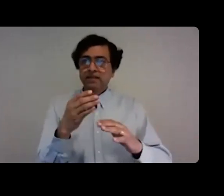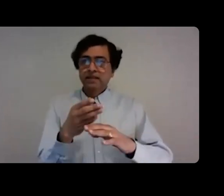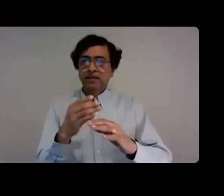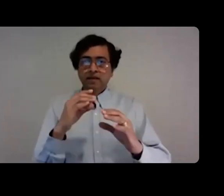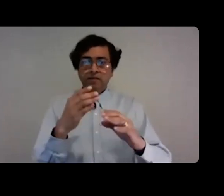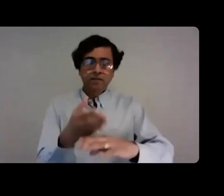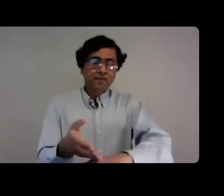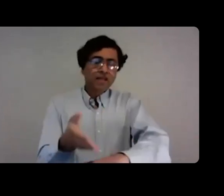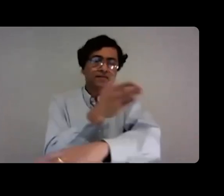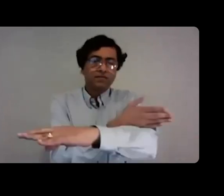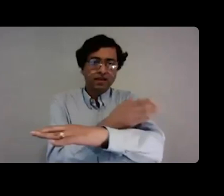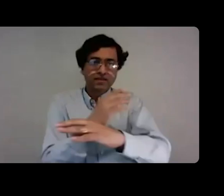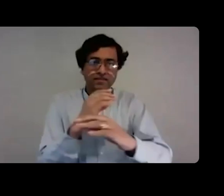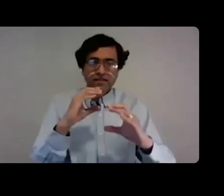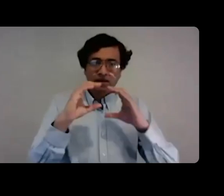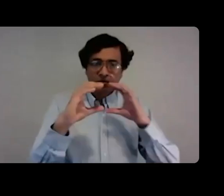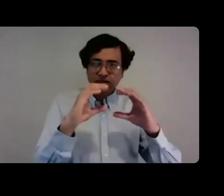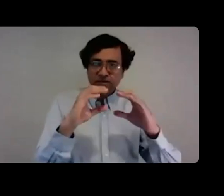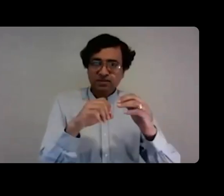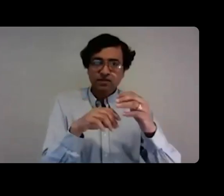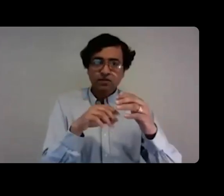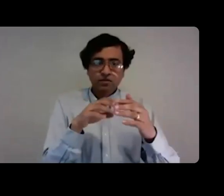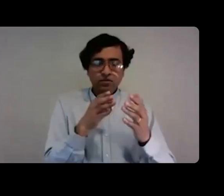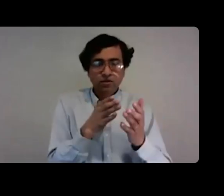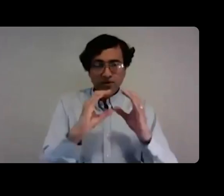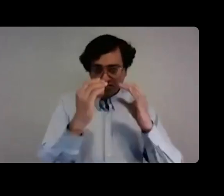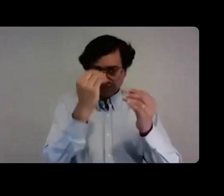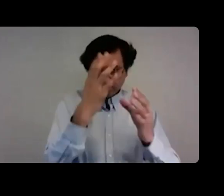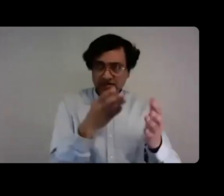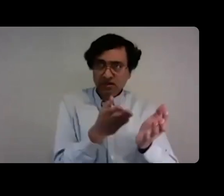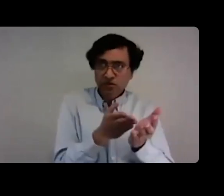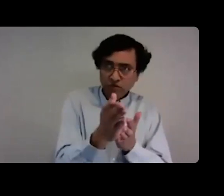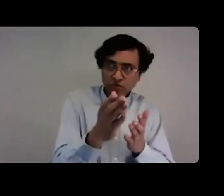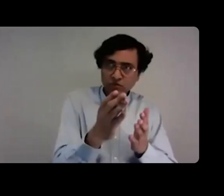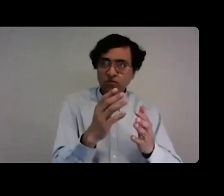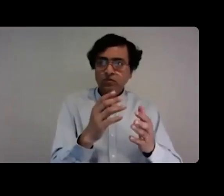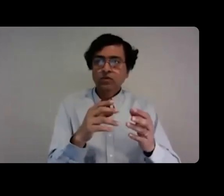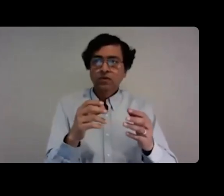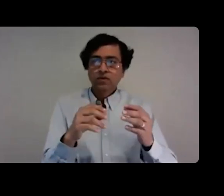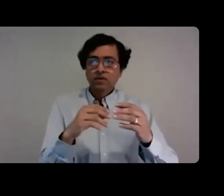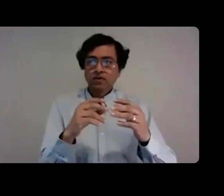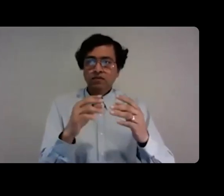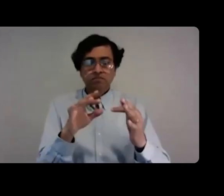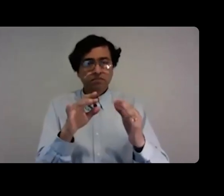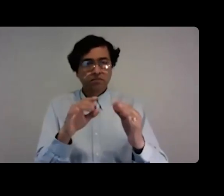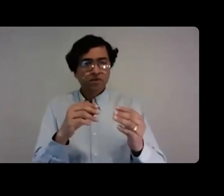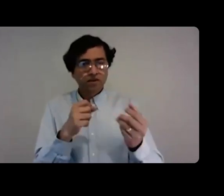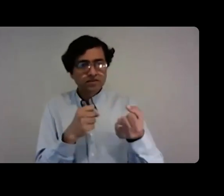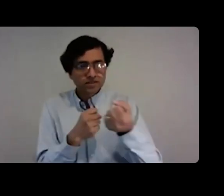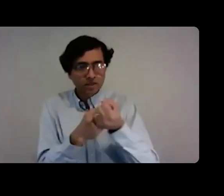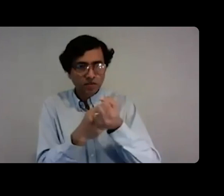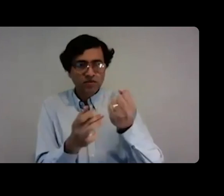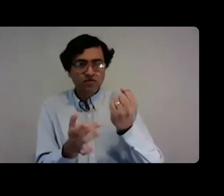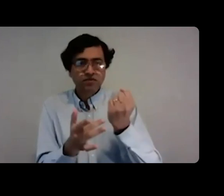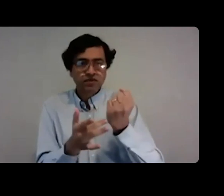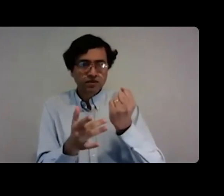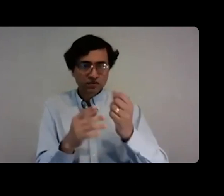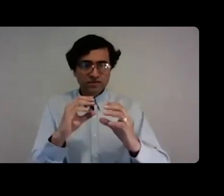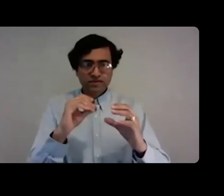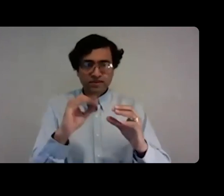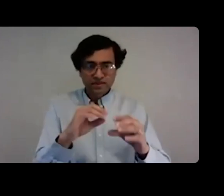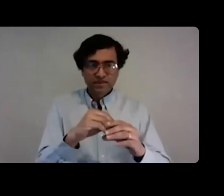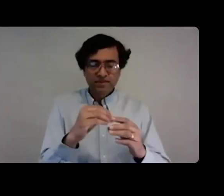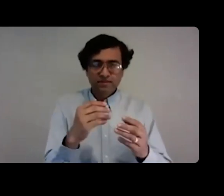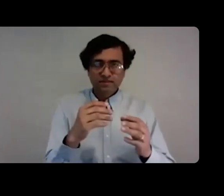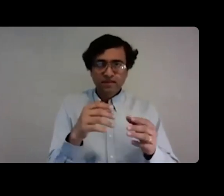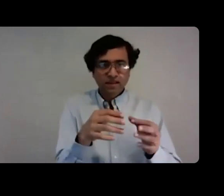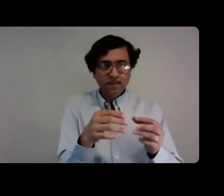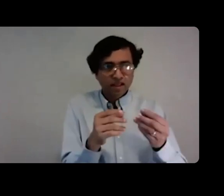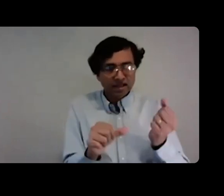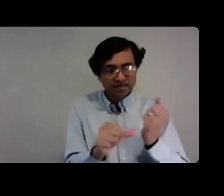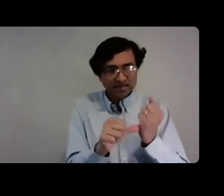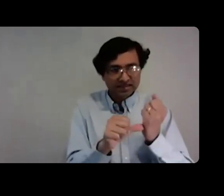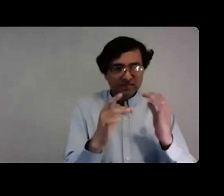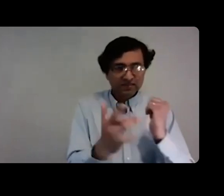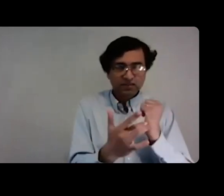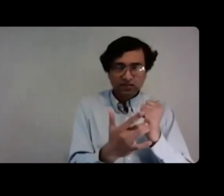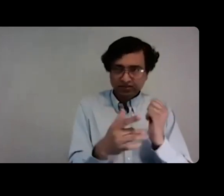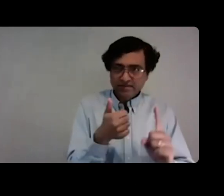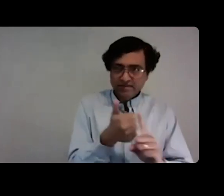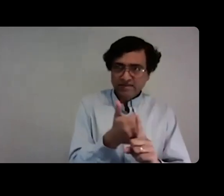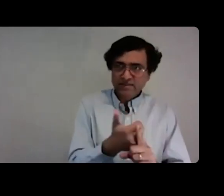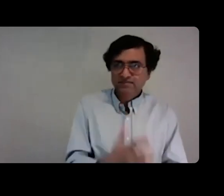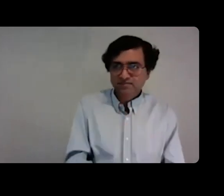being equal will be maximized, when technology can be brought to bear to support